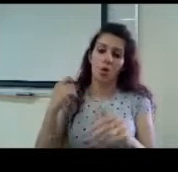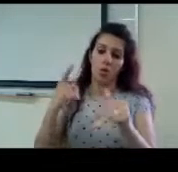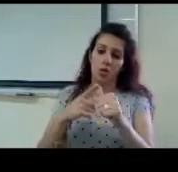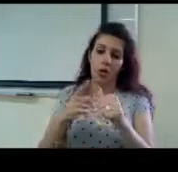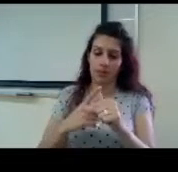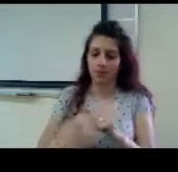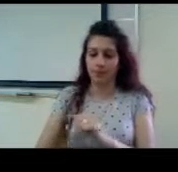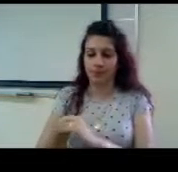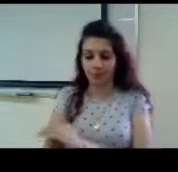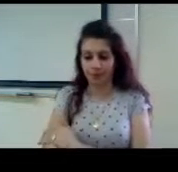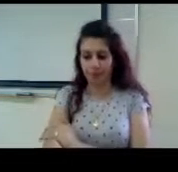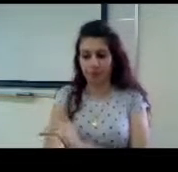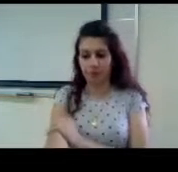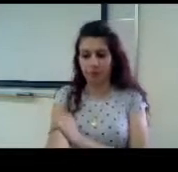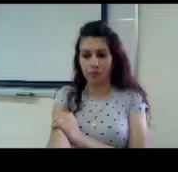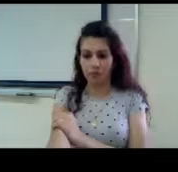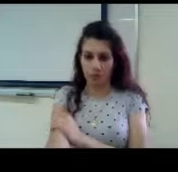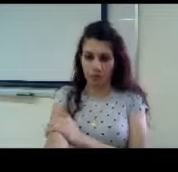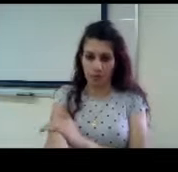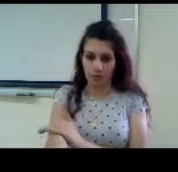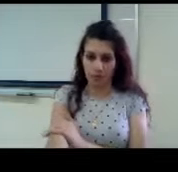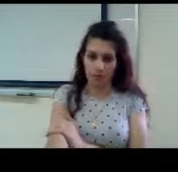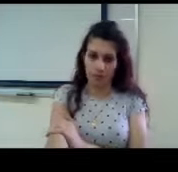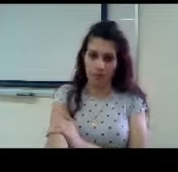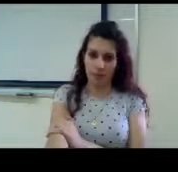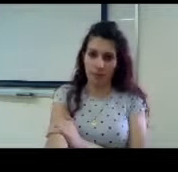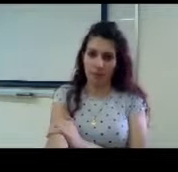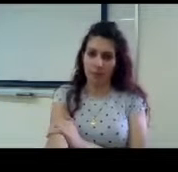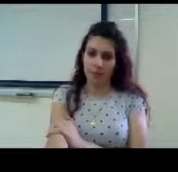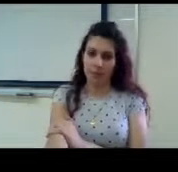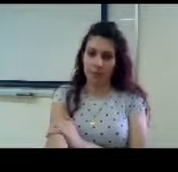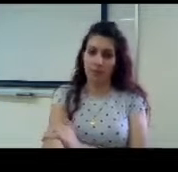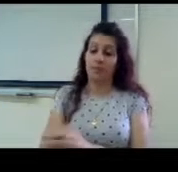the colibri platform was hosted and and the connected learning hubs were closed